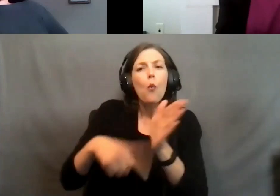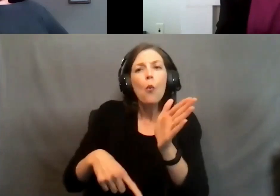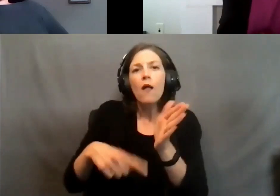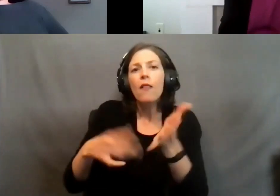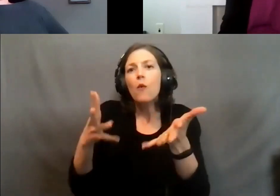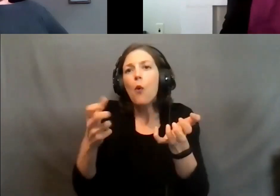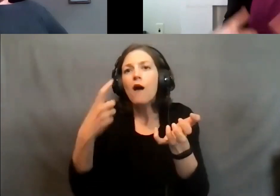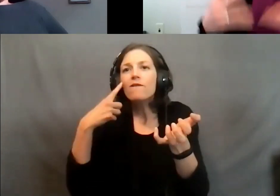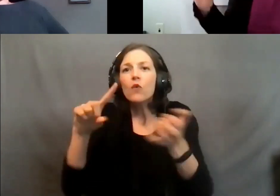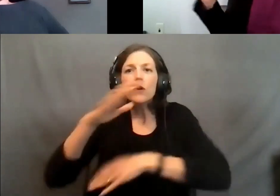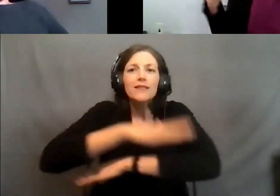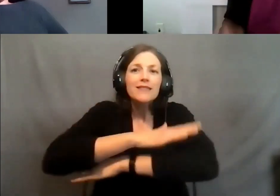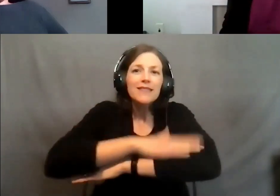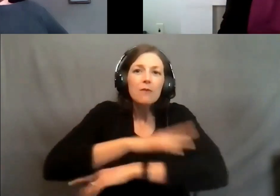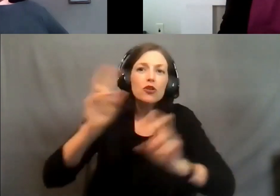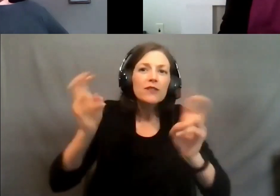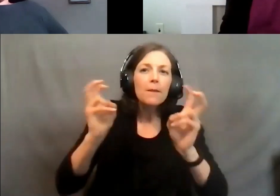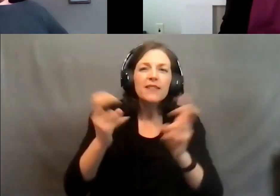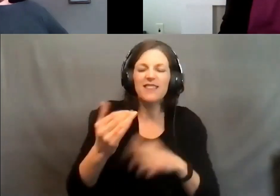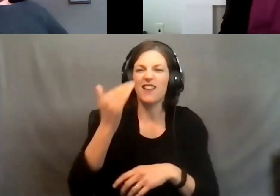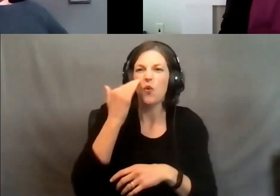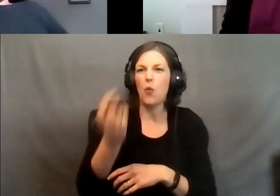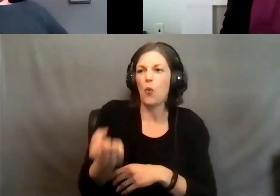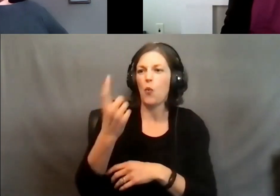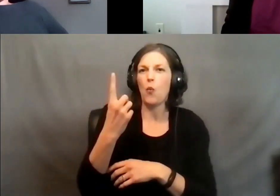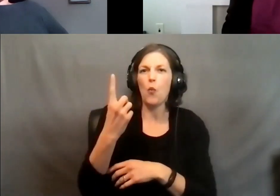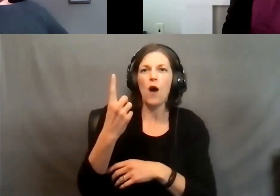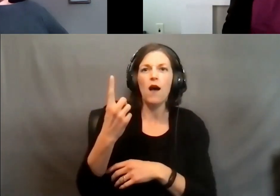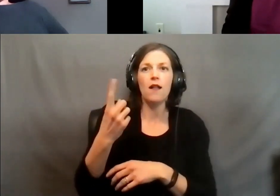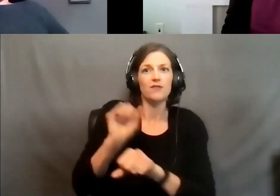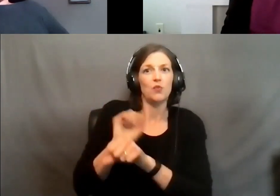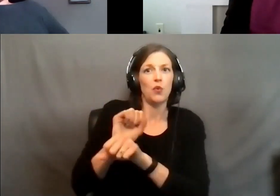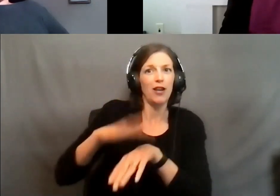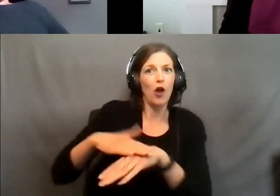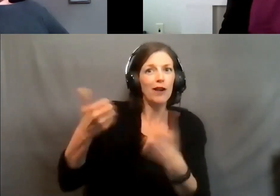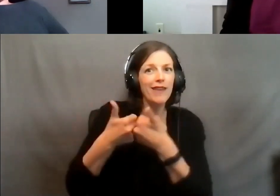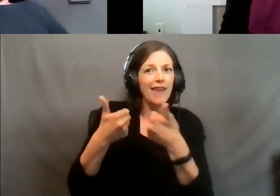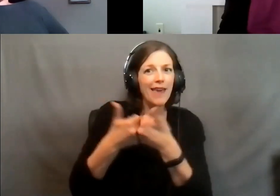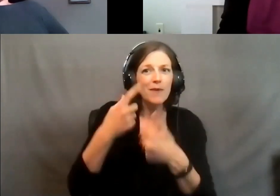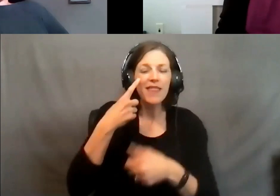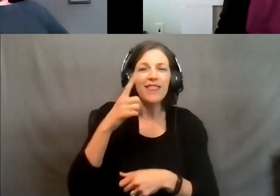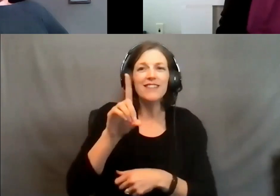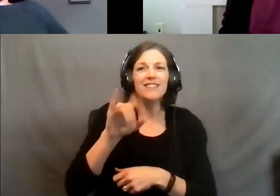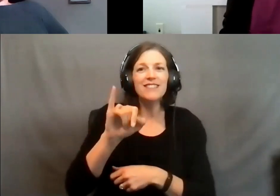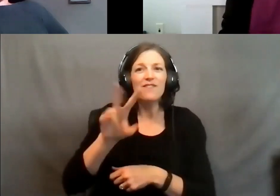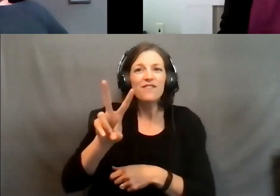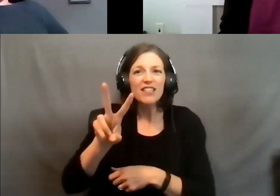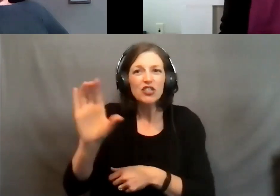13:14:34 , one division is working on some games. Division C is going to have different games and